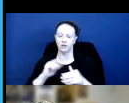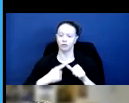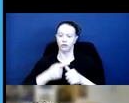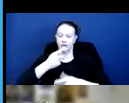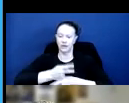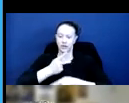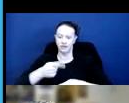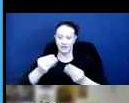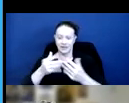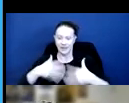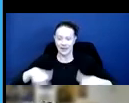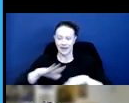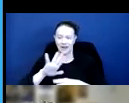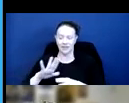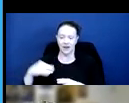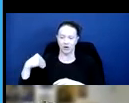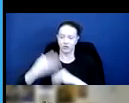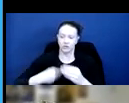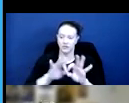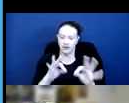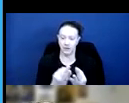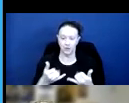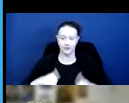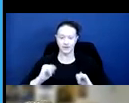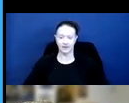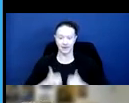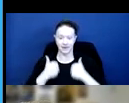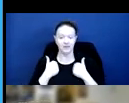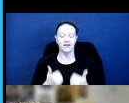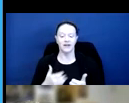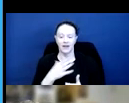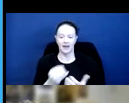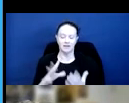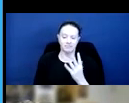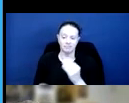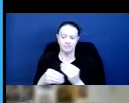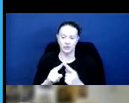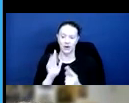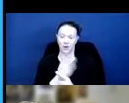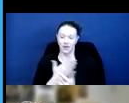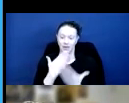honoring treaty right obligations, creating deeper relationships, and land back to Native communities,